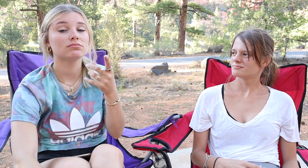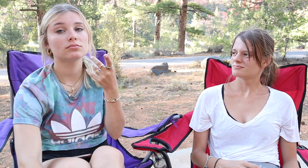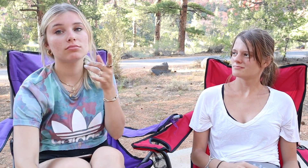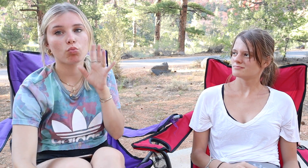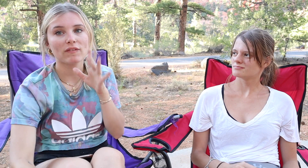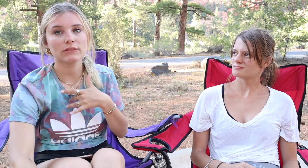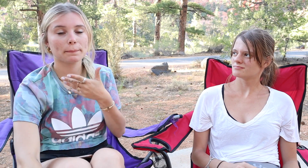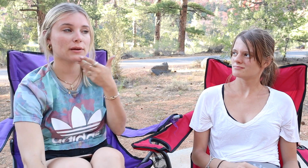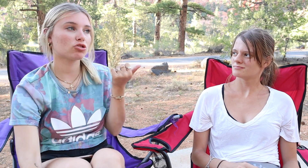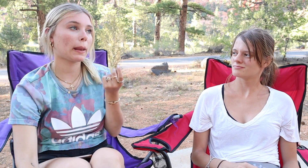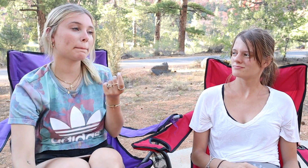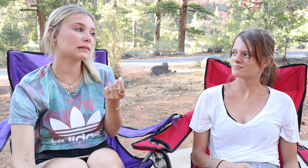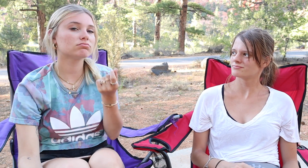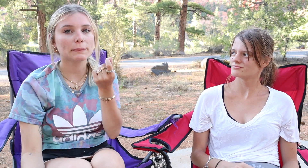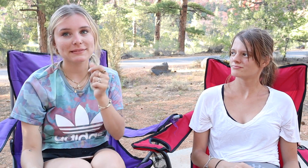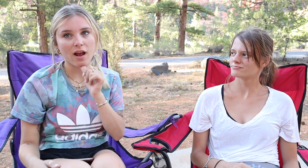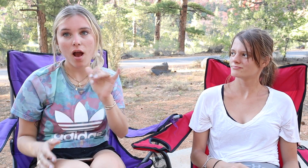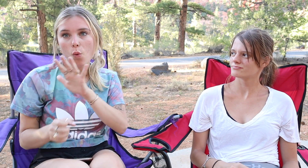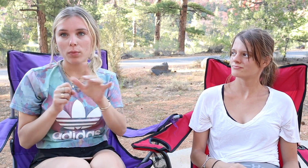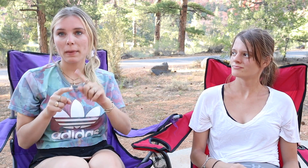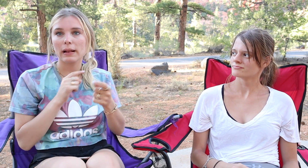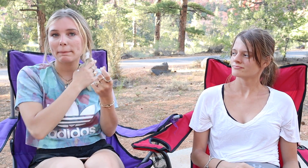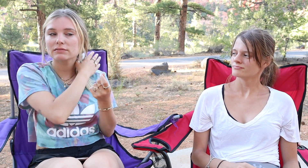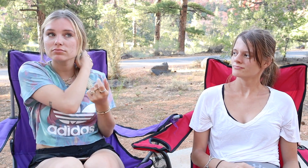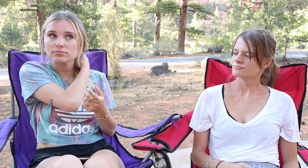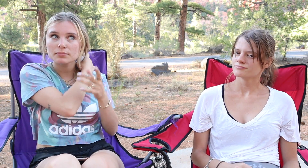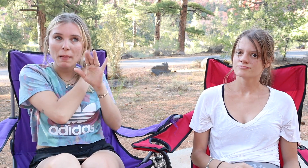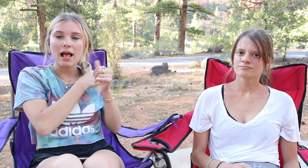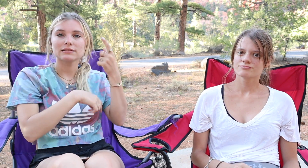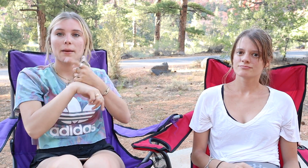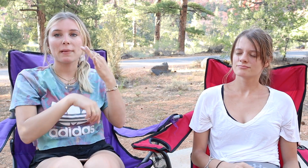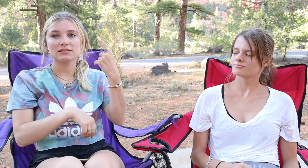you will feel better just a little bit not entire which is okay! by day and days